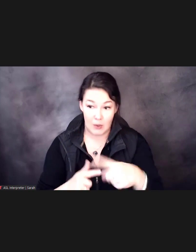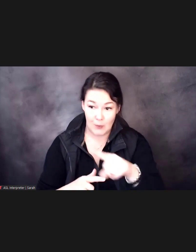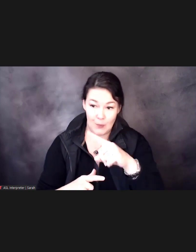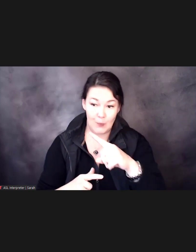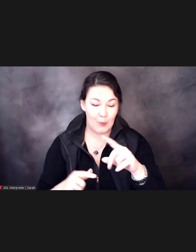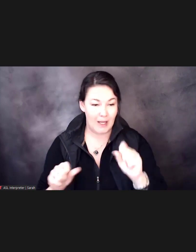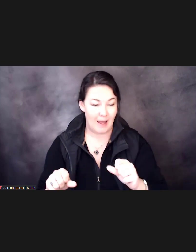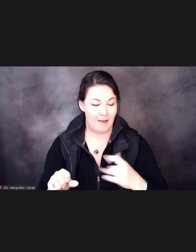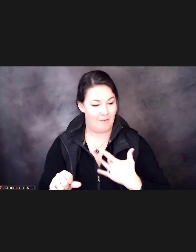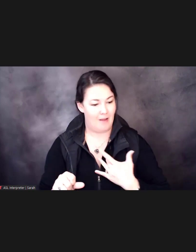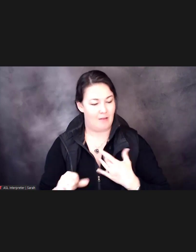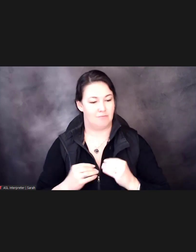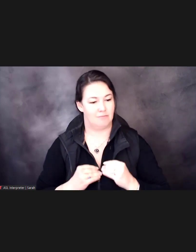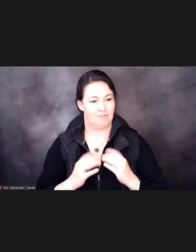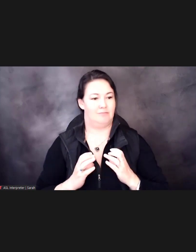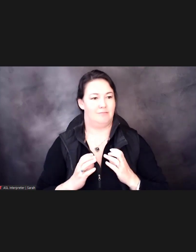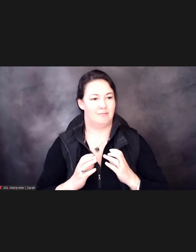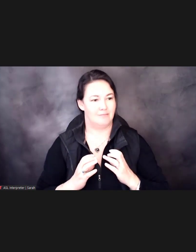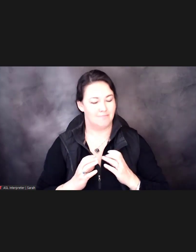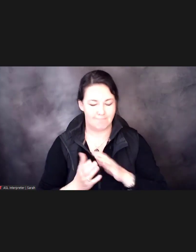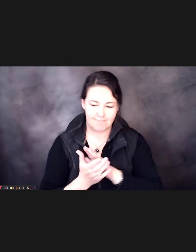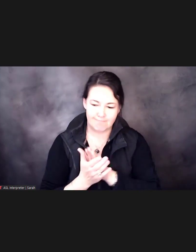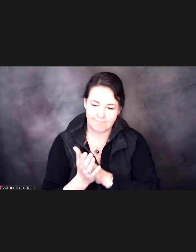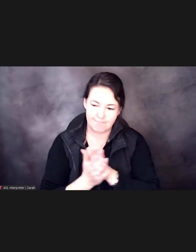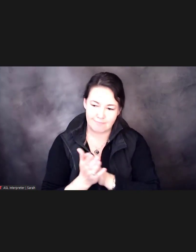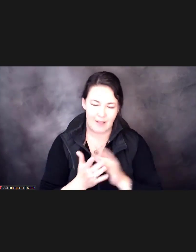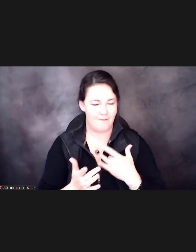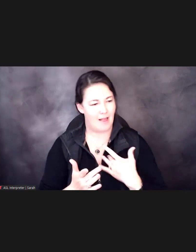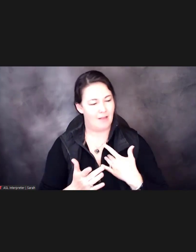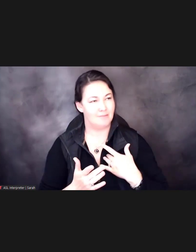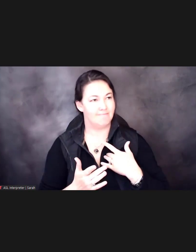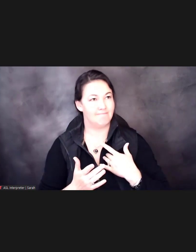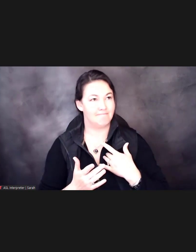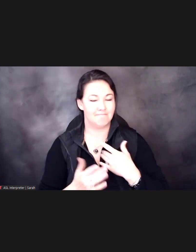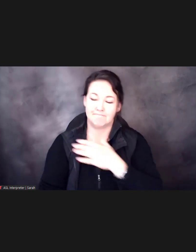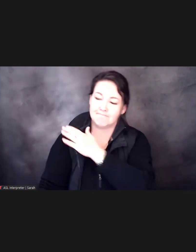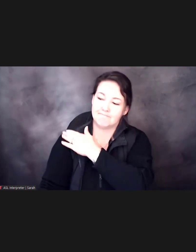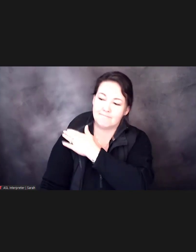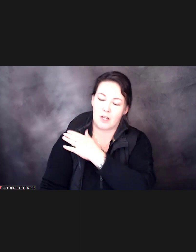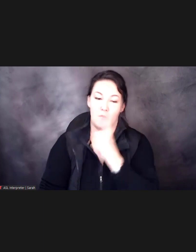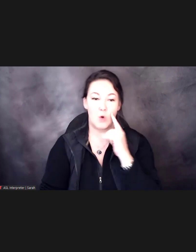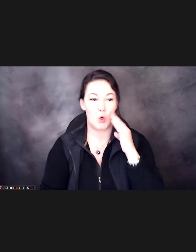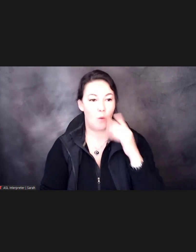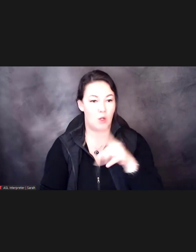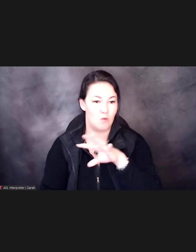can have the satisfaction of knowing that you were part of that